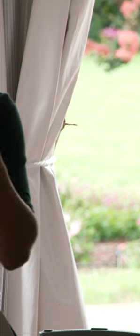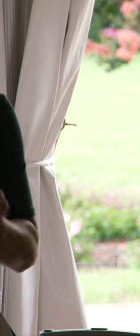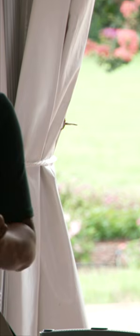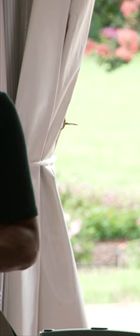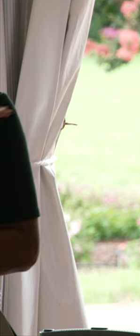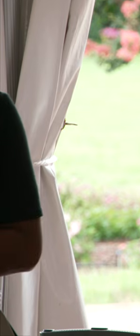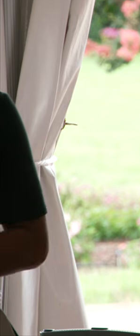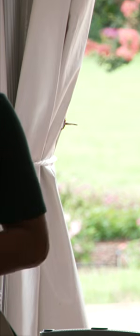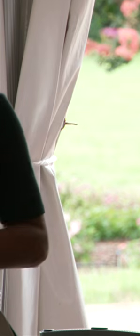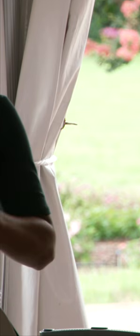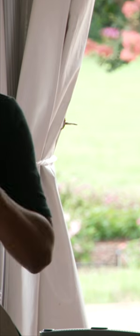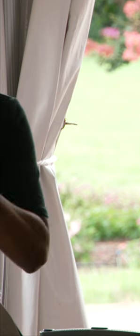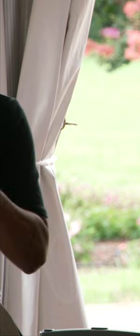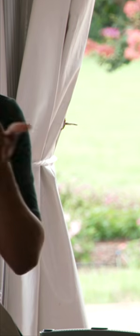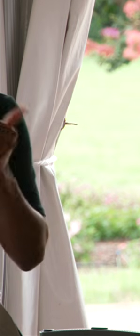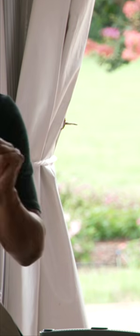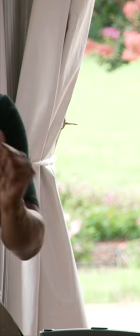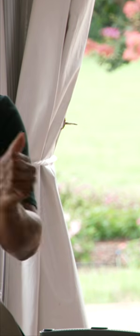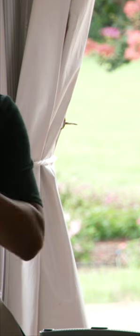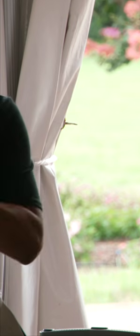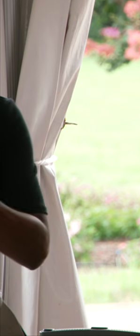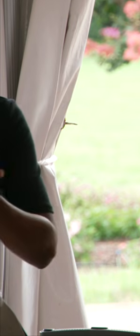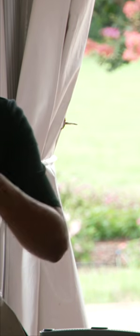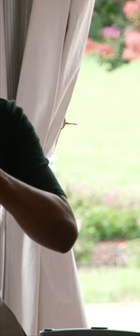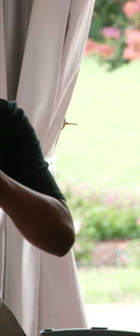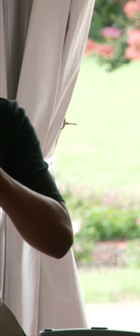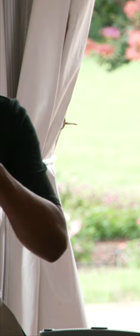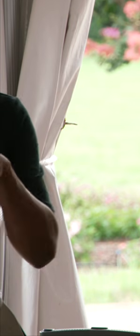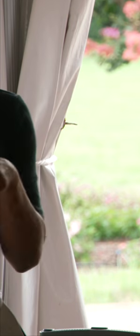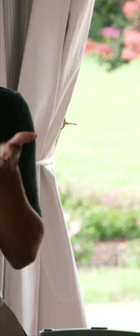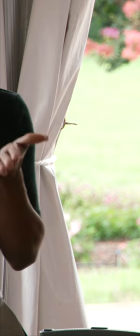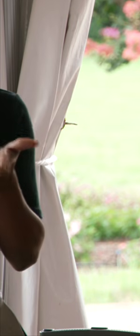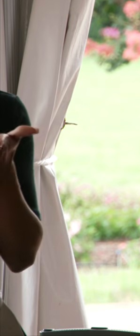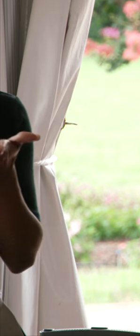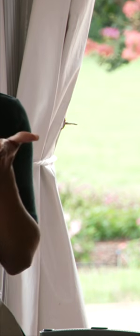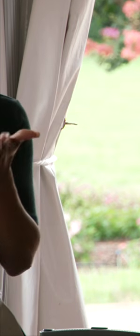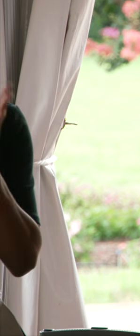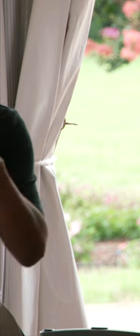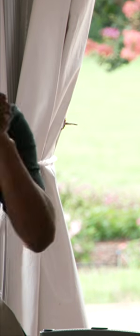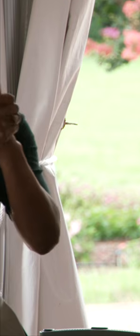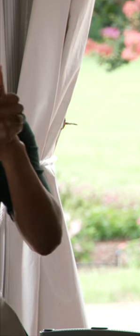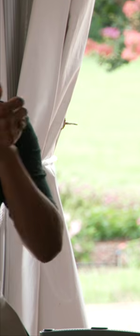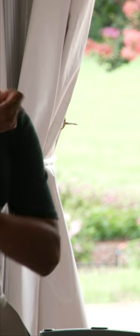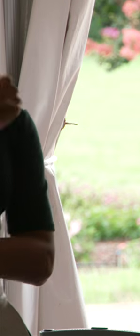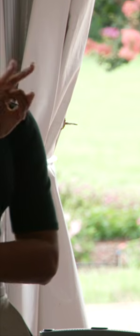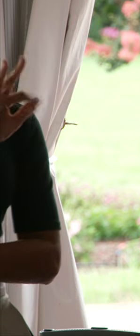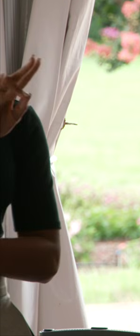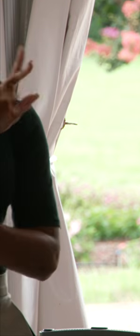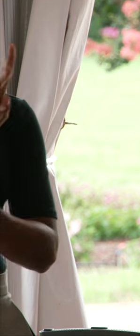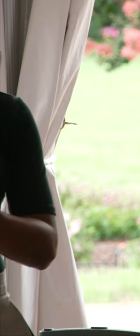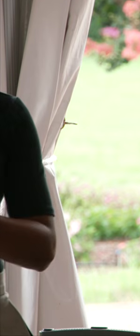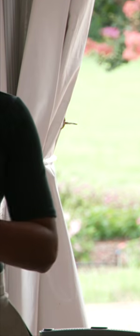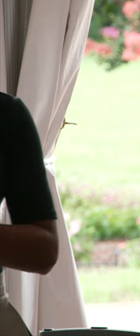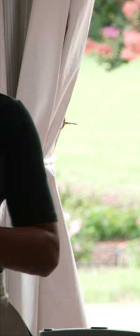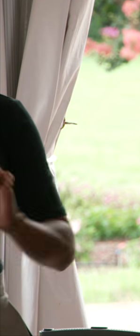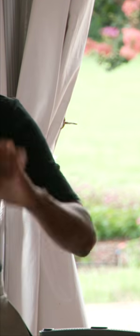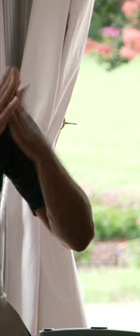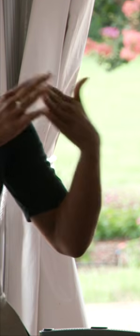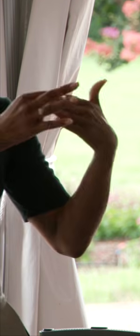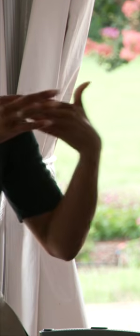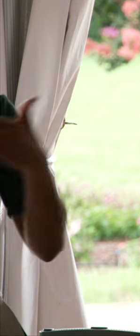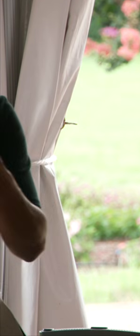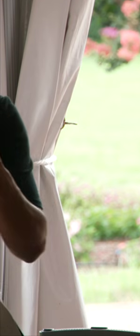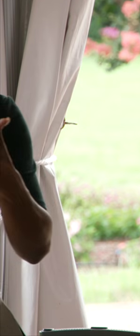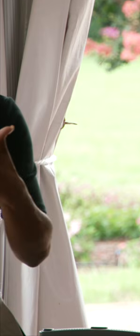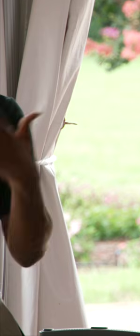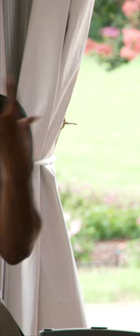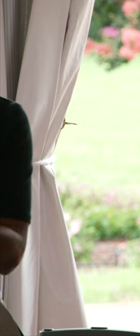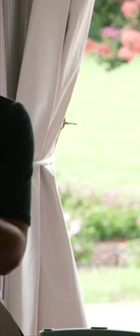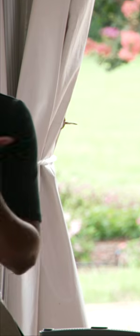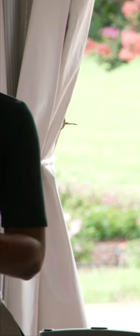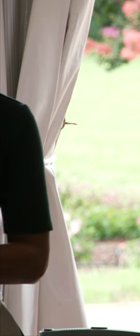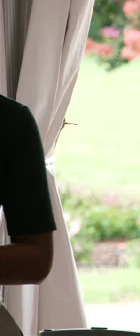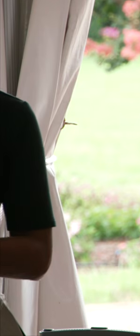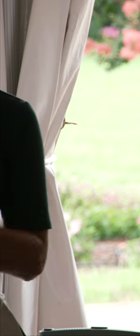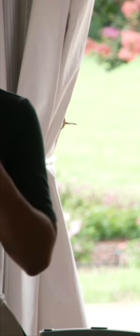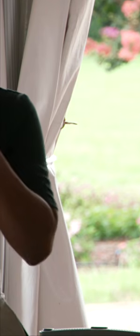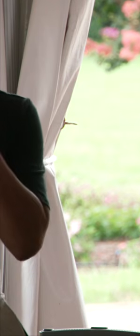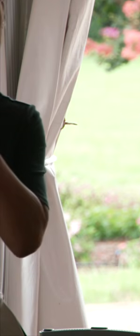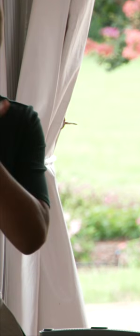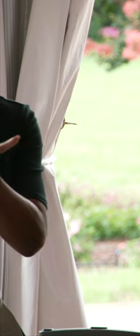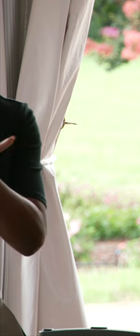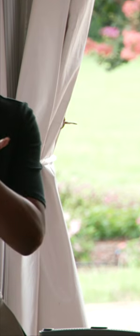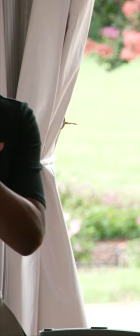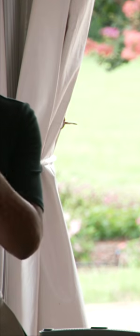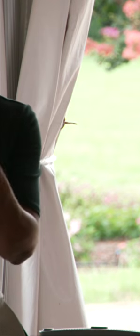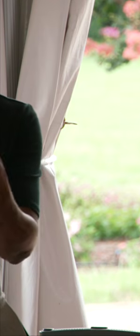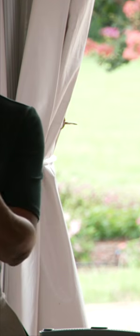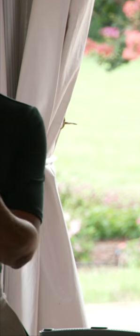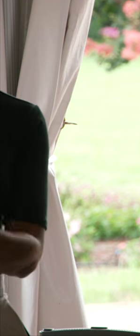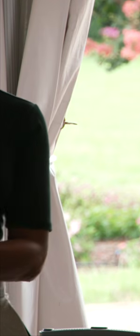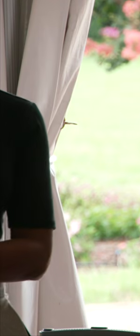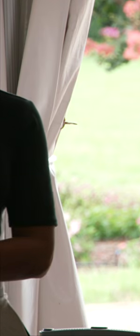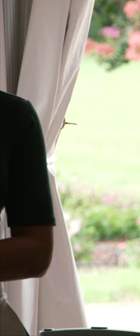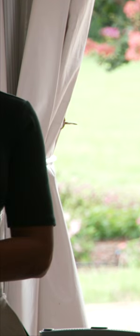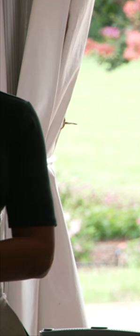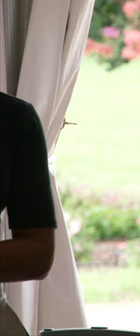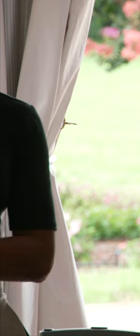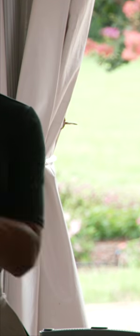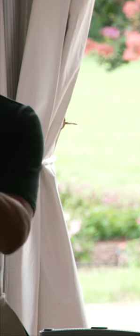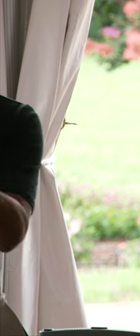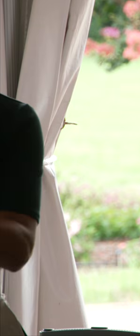National Research Act in 1974, which led to this historic gathering at Belmont Conference Center.